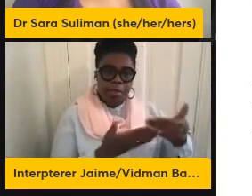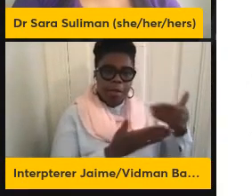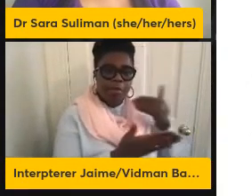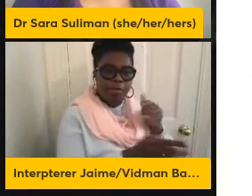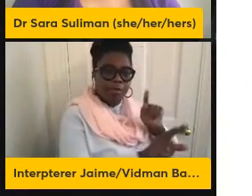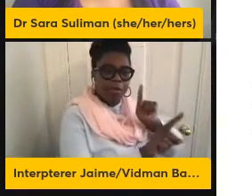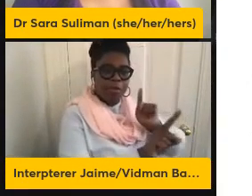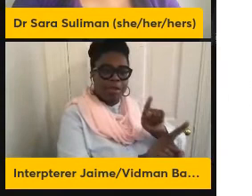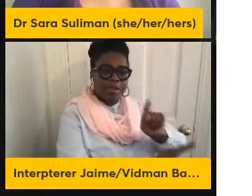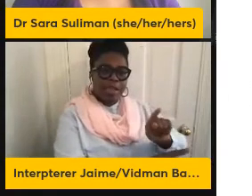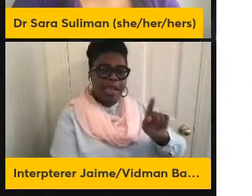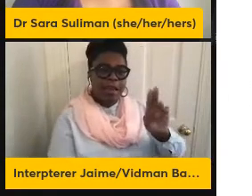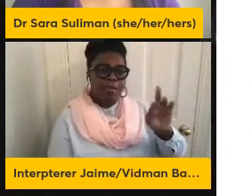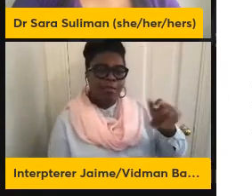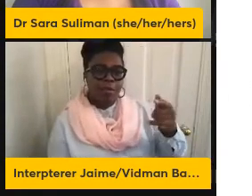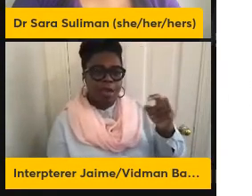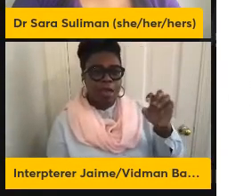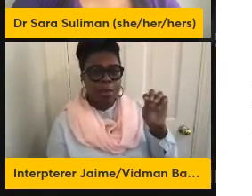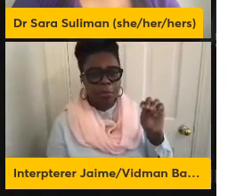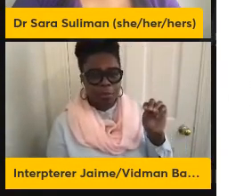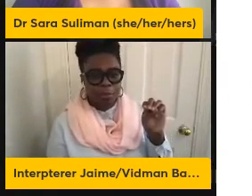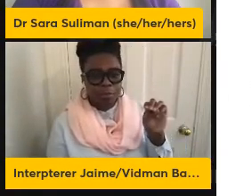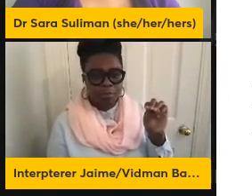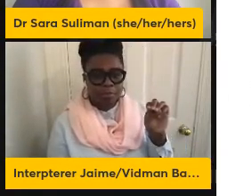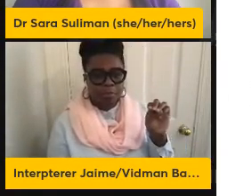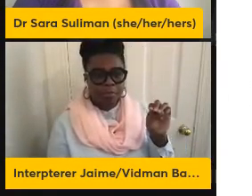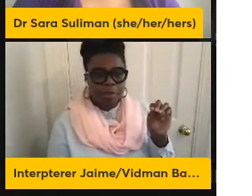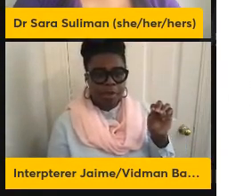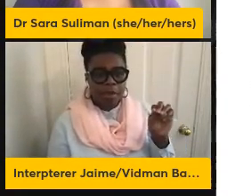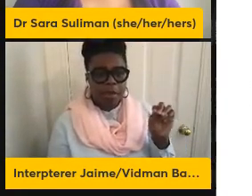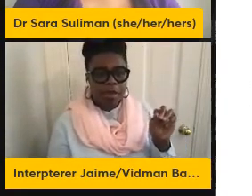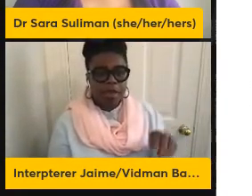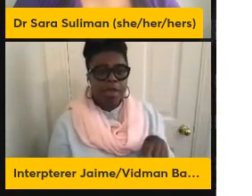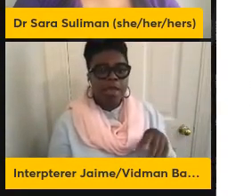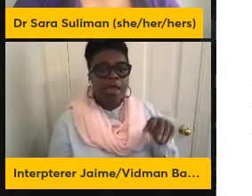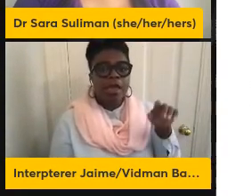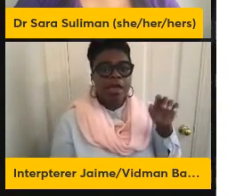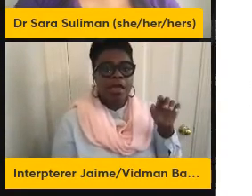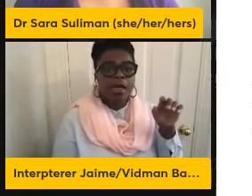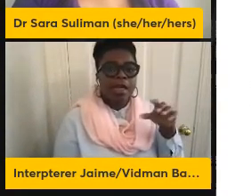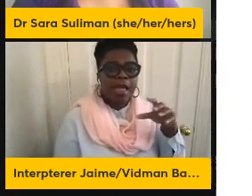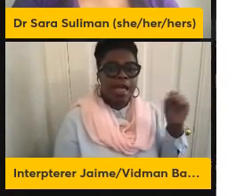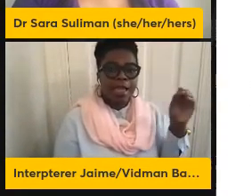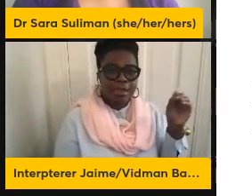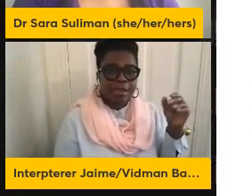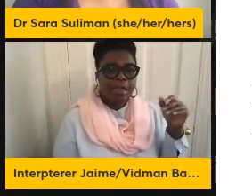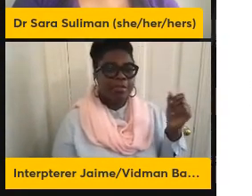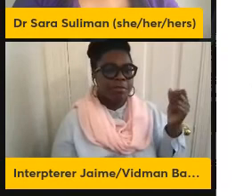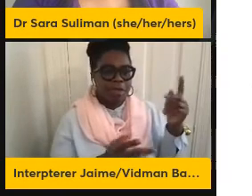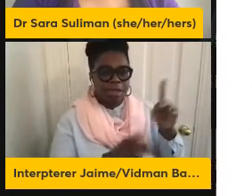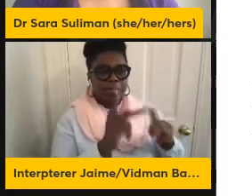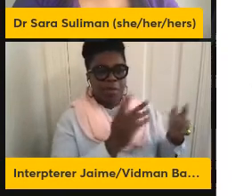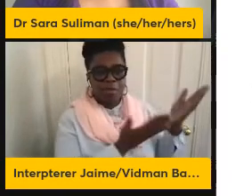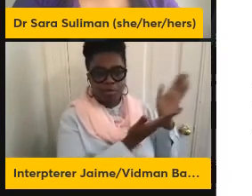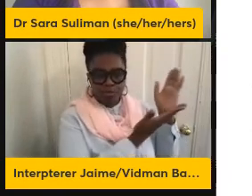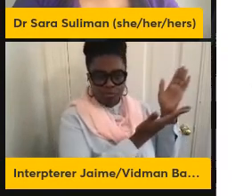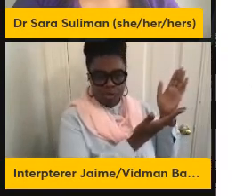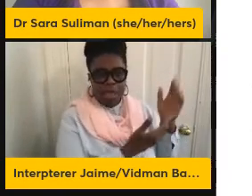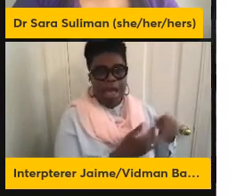was at the Brigham branch Ildiko, SHA, Megan and a number of people that I've acknowledged as we went through the